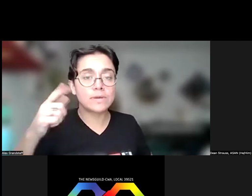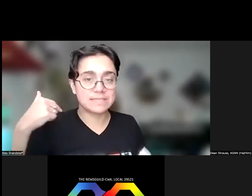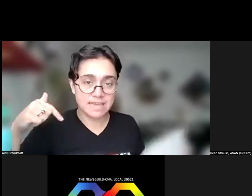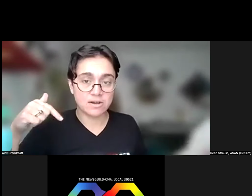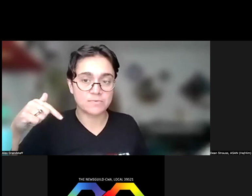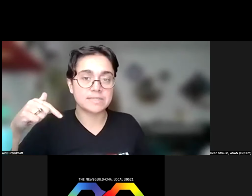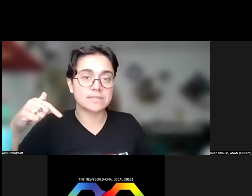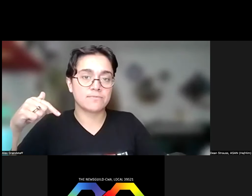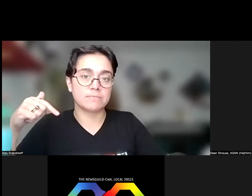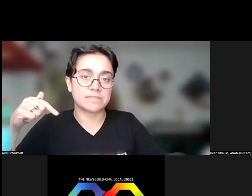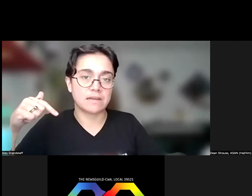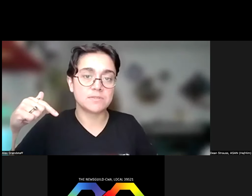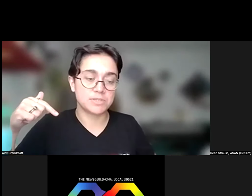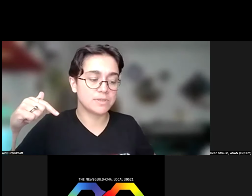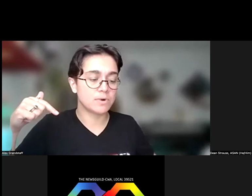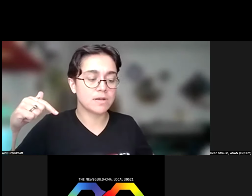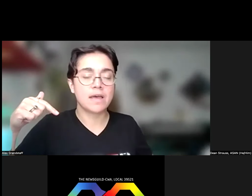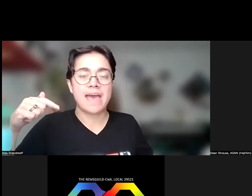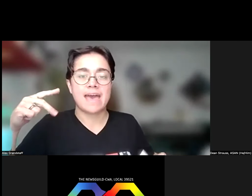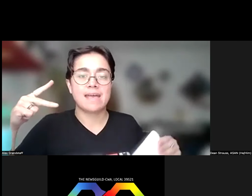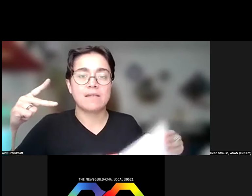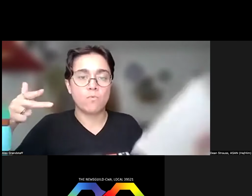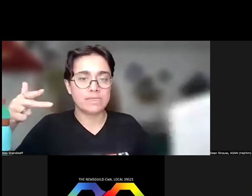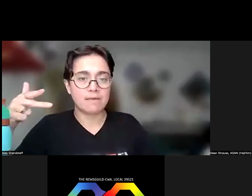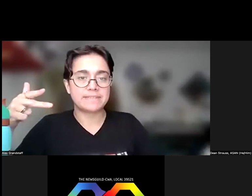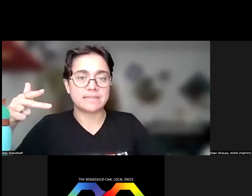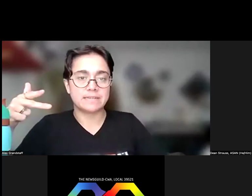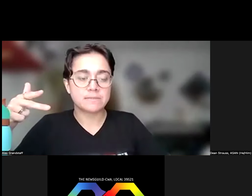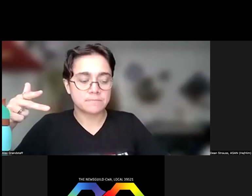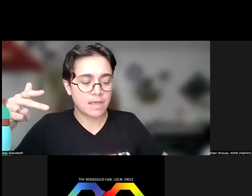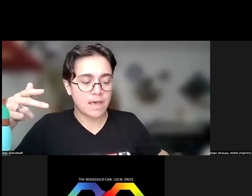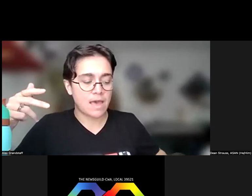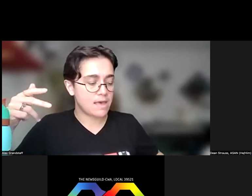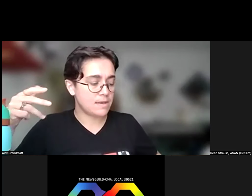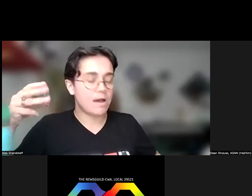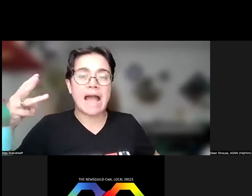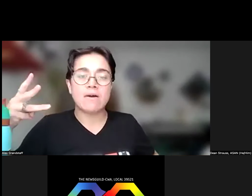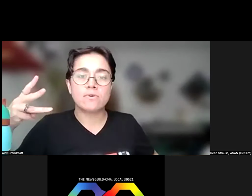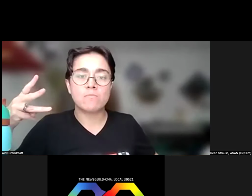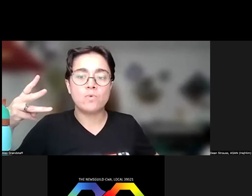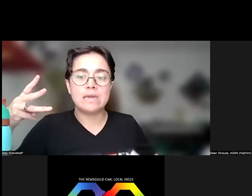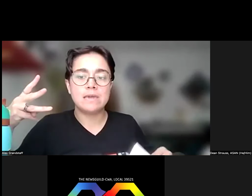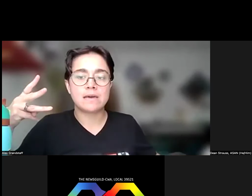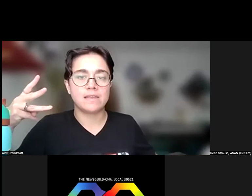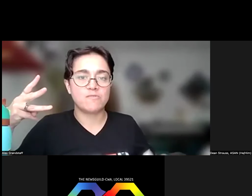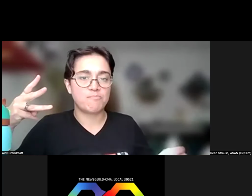What is that risk? and think about who is taking on risk for themselves doing the work.